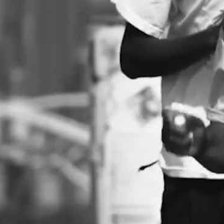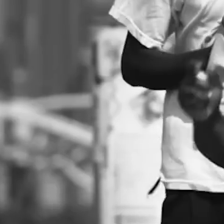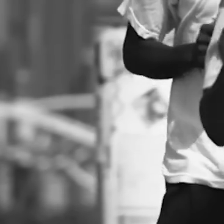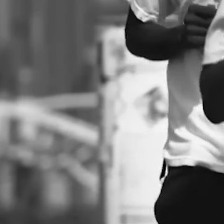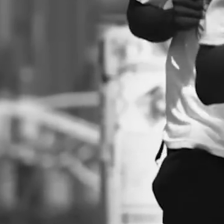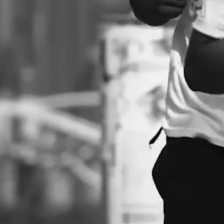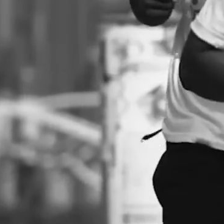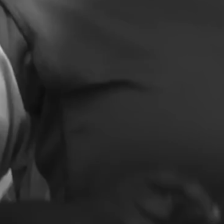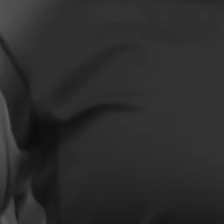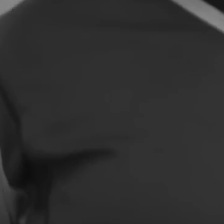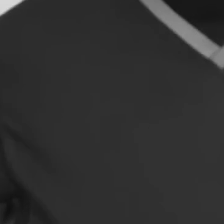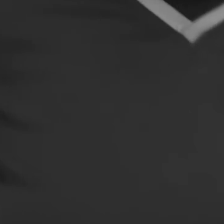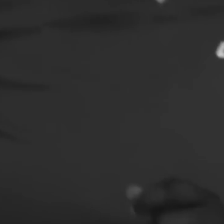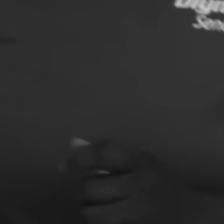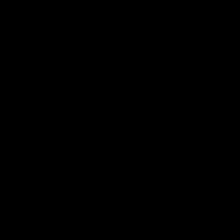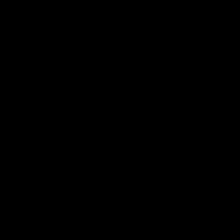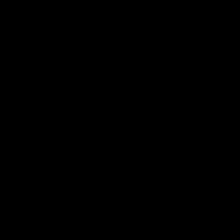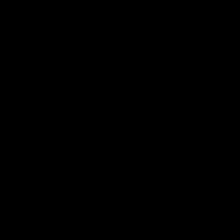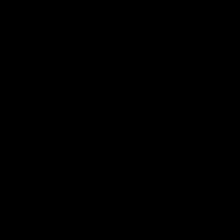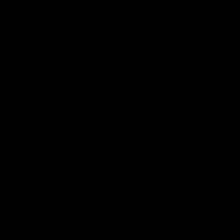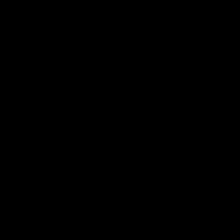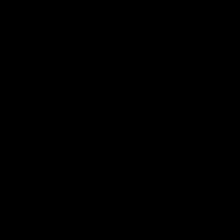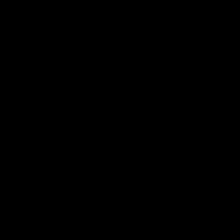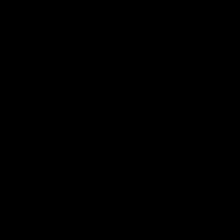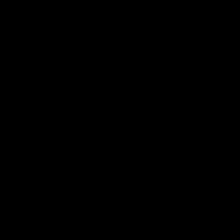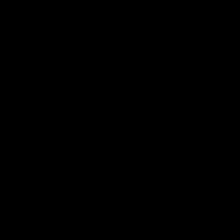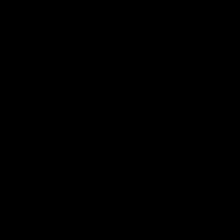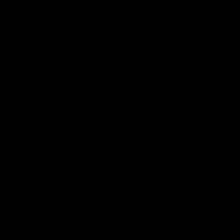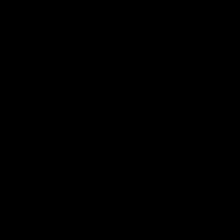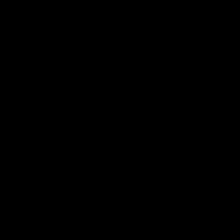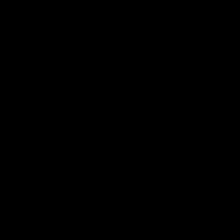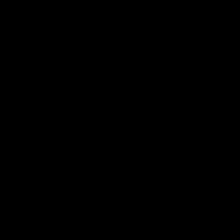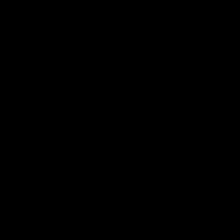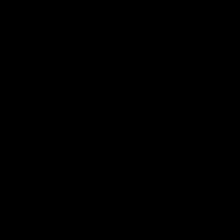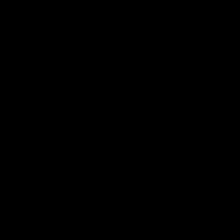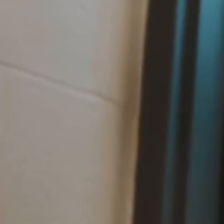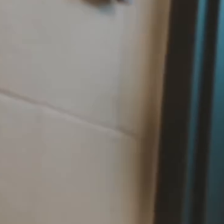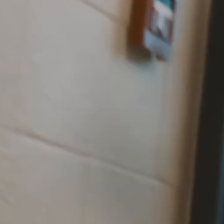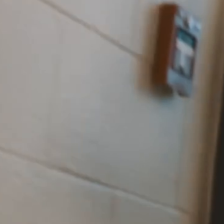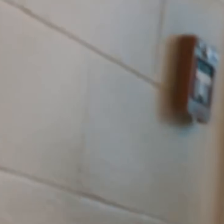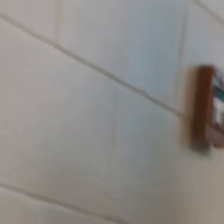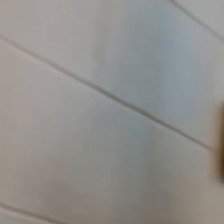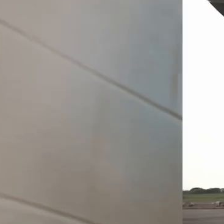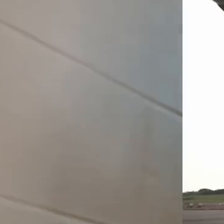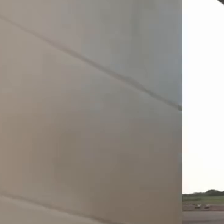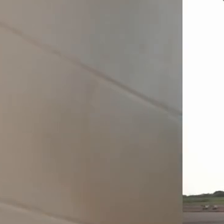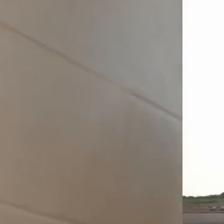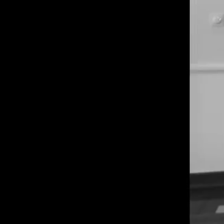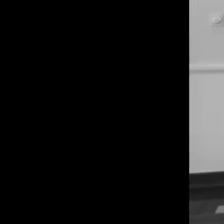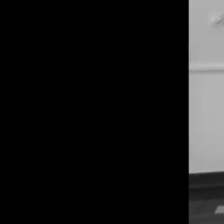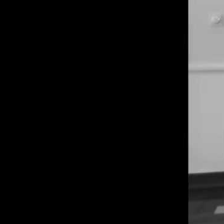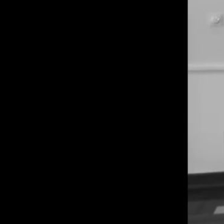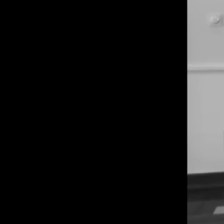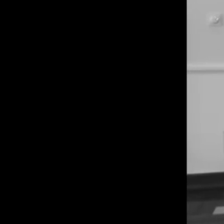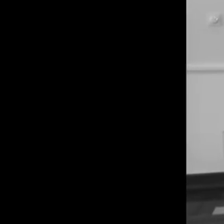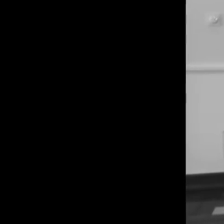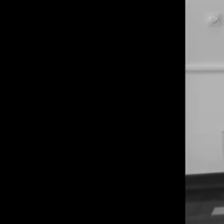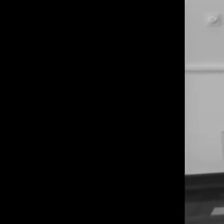They said I'll never run. Now I run marathons. They said I'll never have a job. Today I work with global leaders.